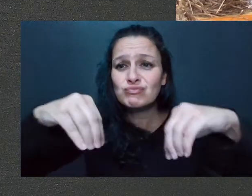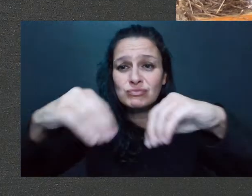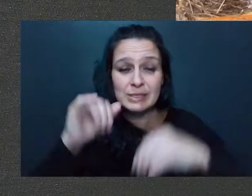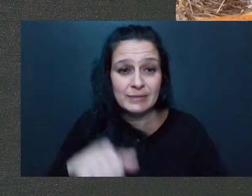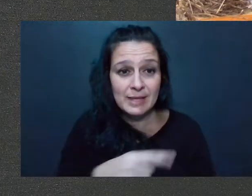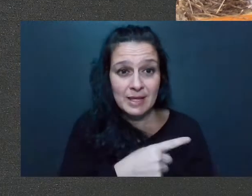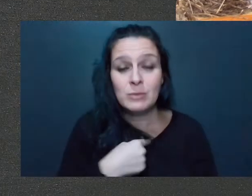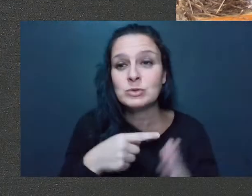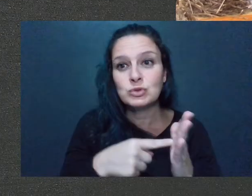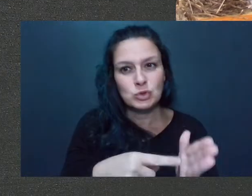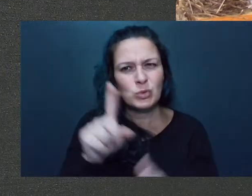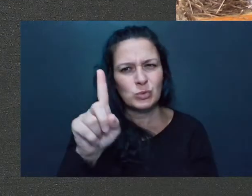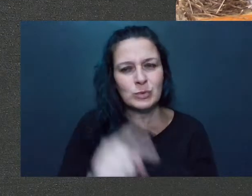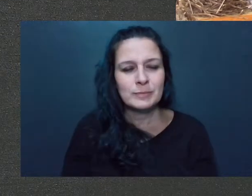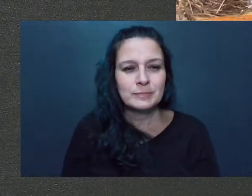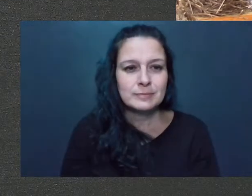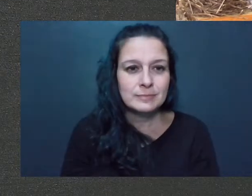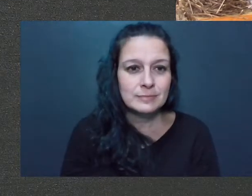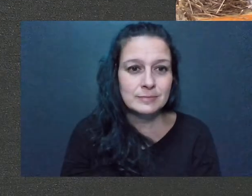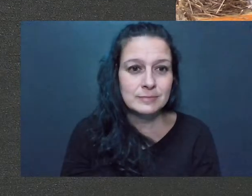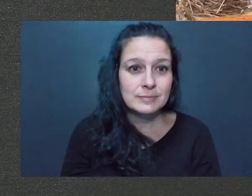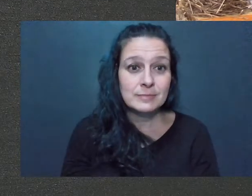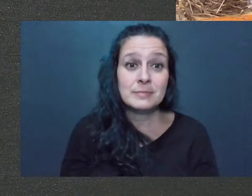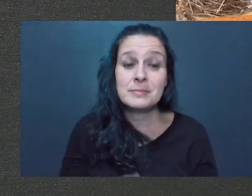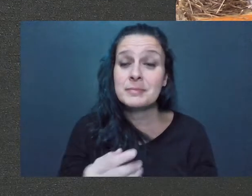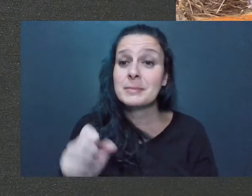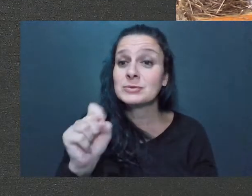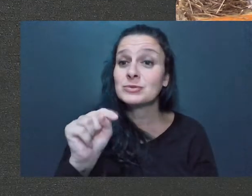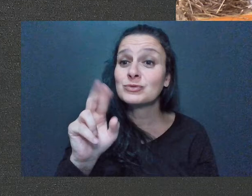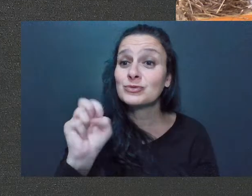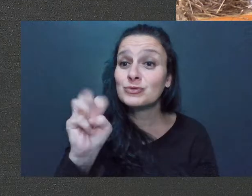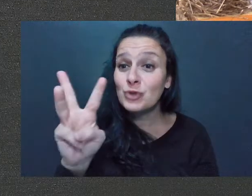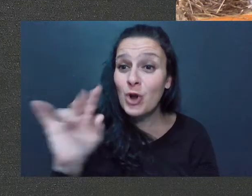I'll show it to you as soon as I'm done here. Maybe some straw.